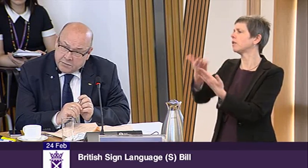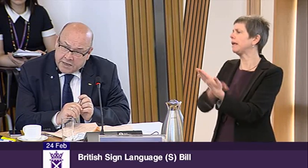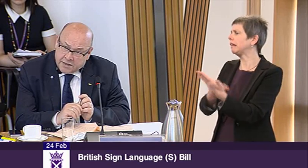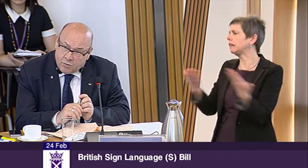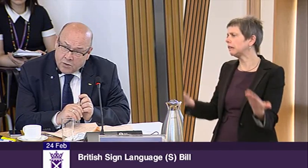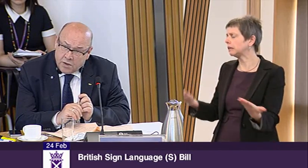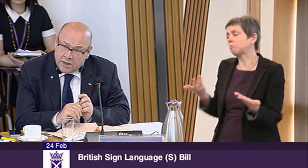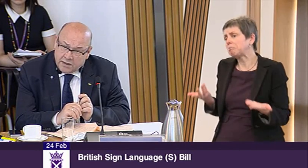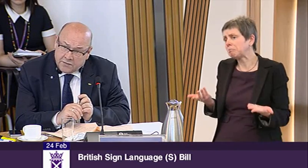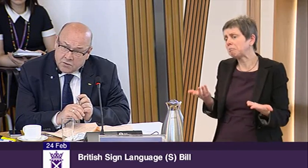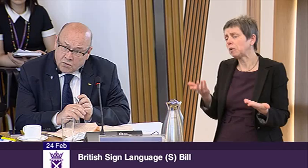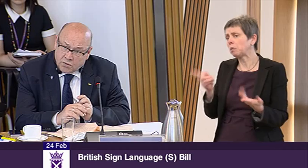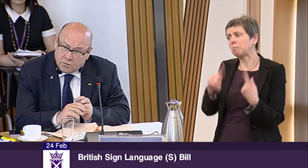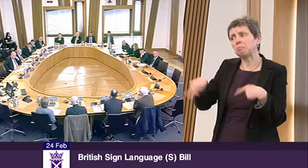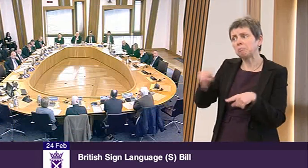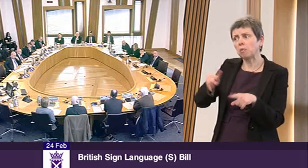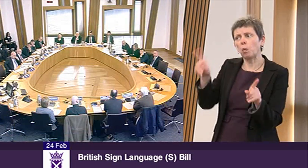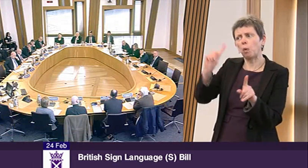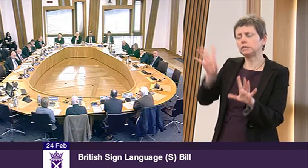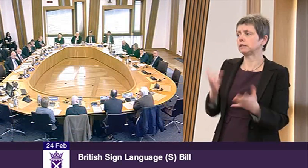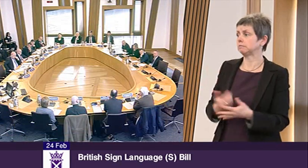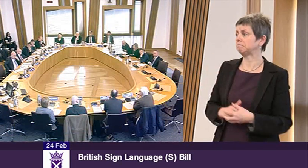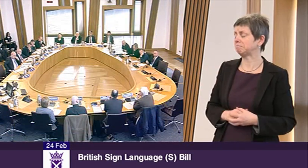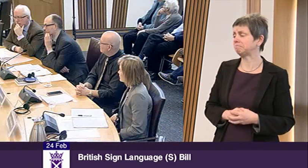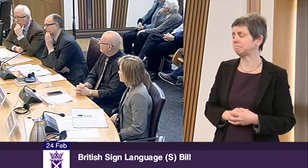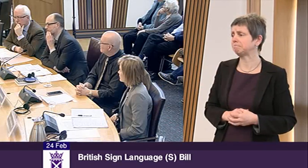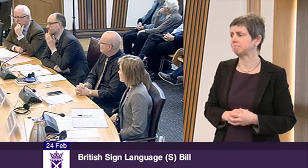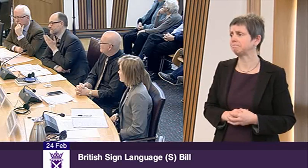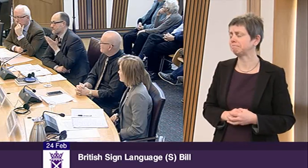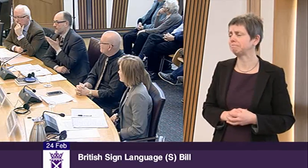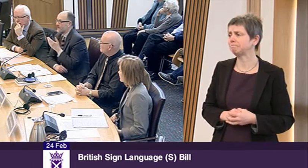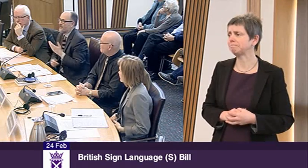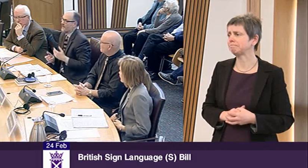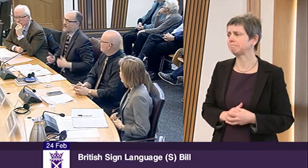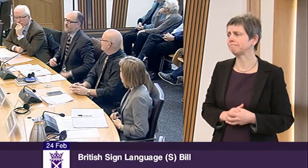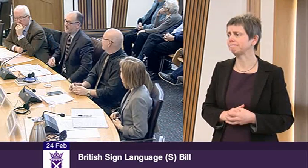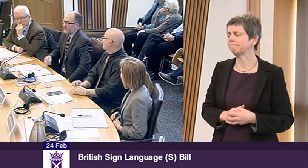proposals in the bill? If so, in what way?